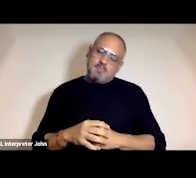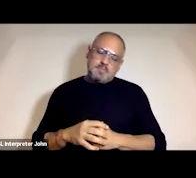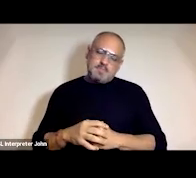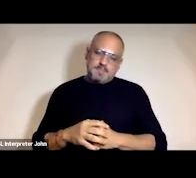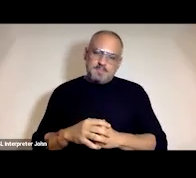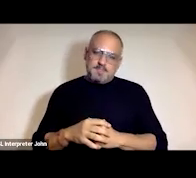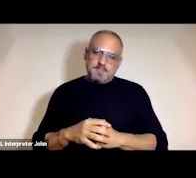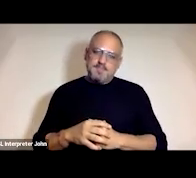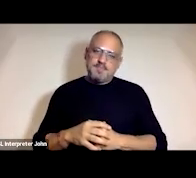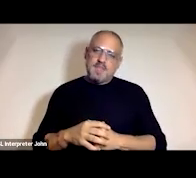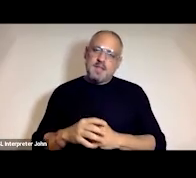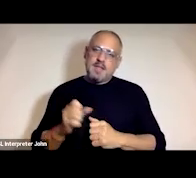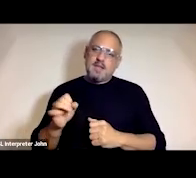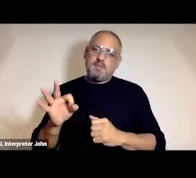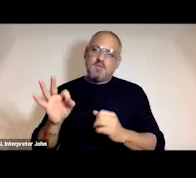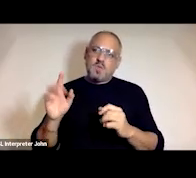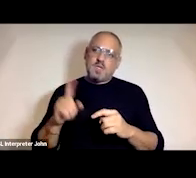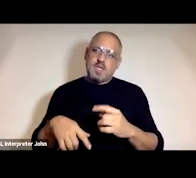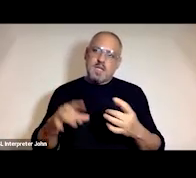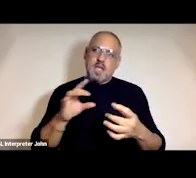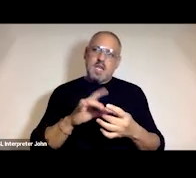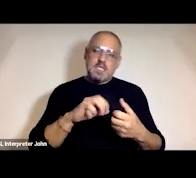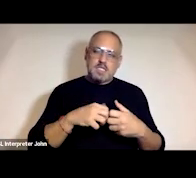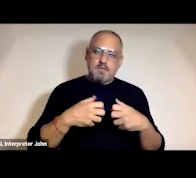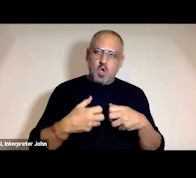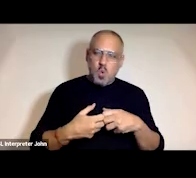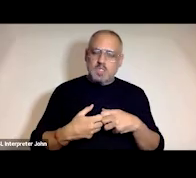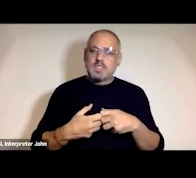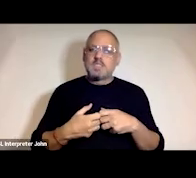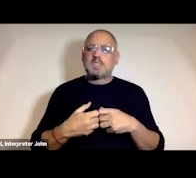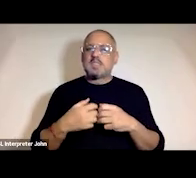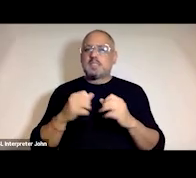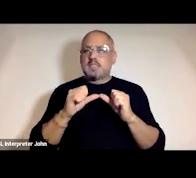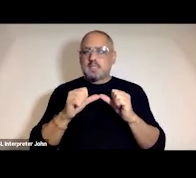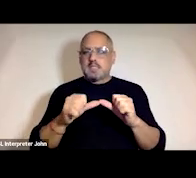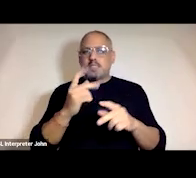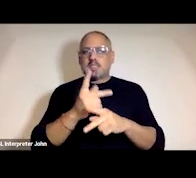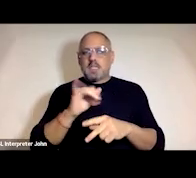And if you can connect their difficulties in maintaining work to the symptoms